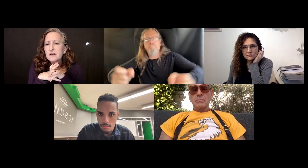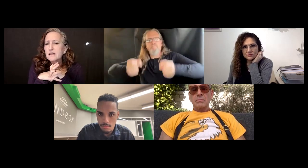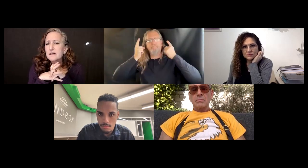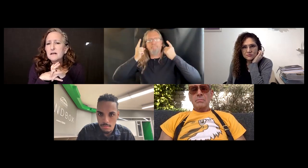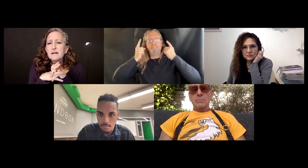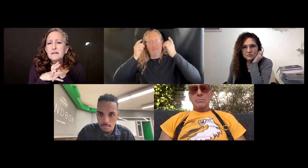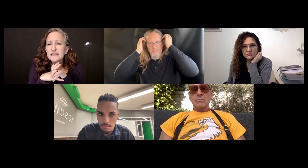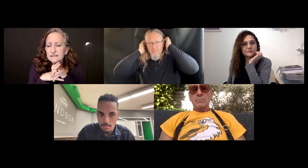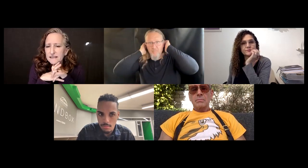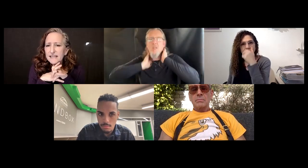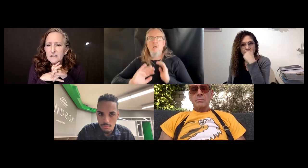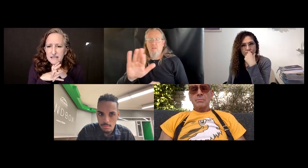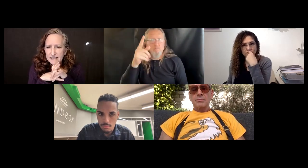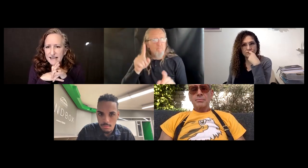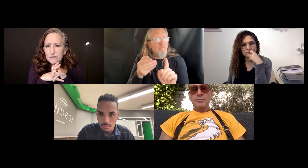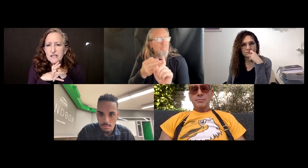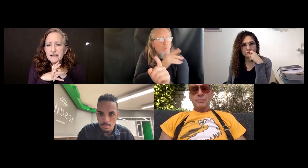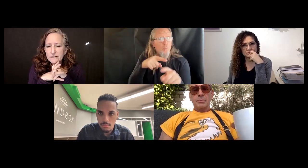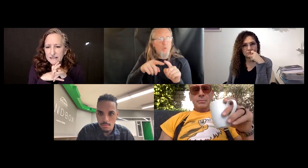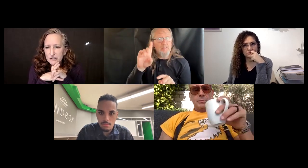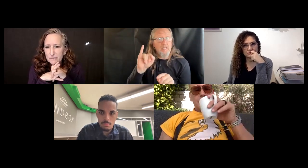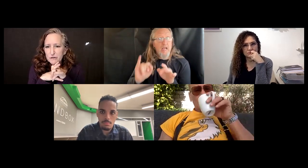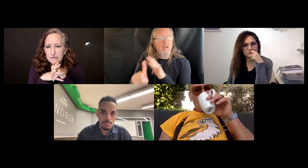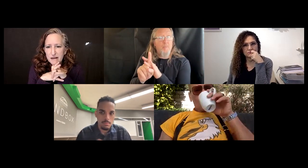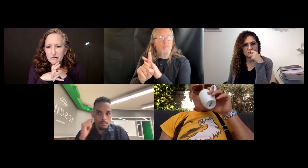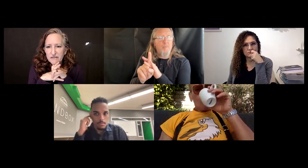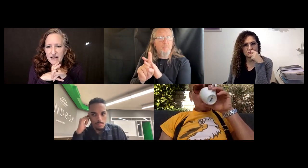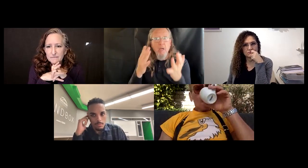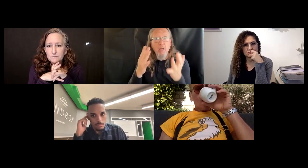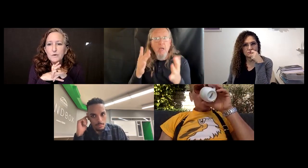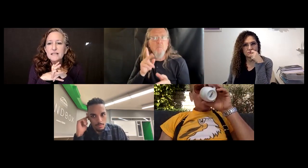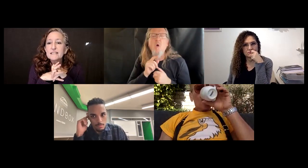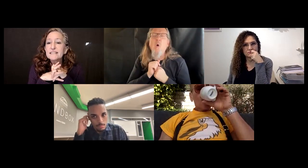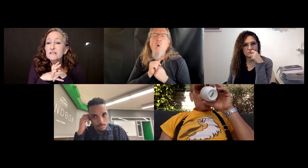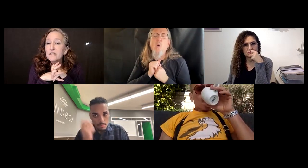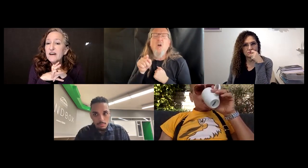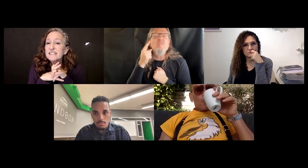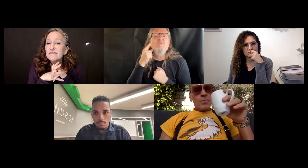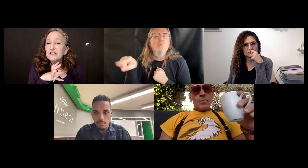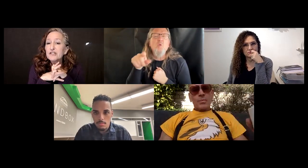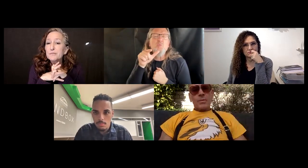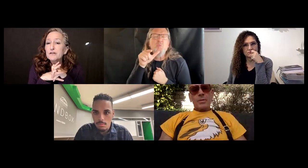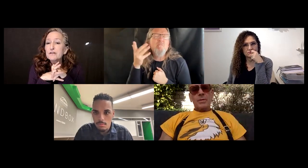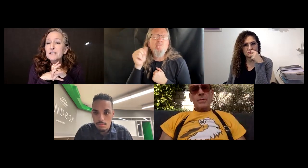When a certified Deaf interpreters, often they thin, oh, they're not.